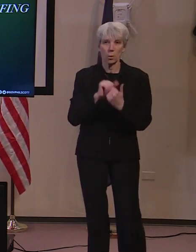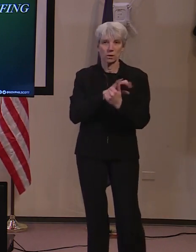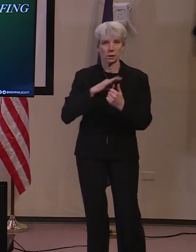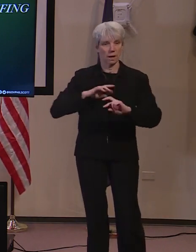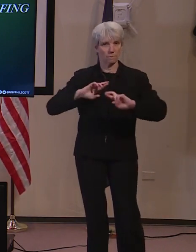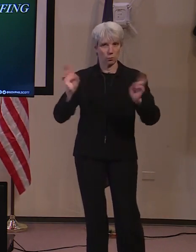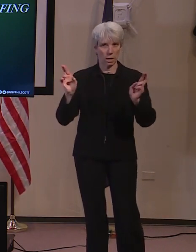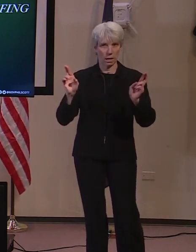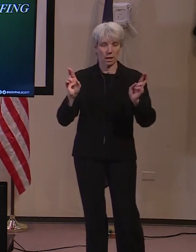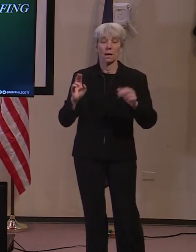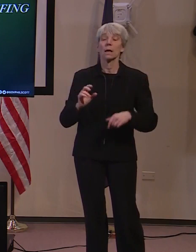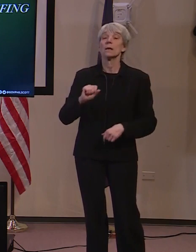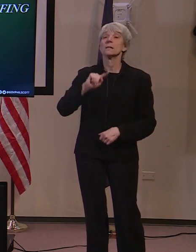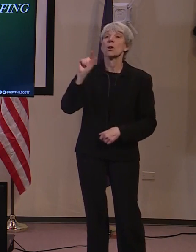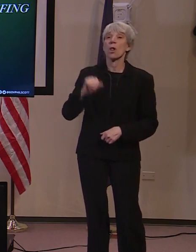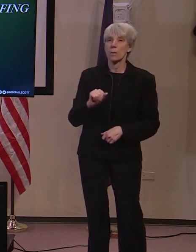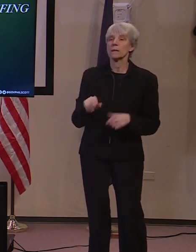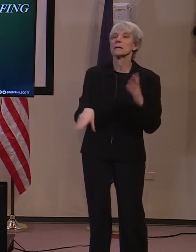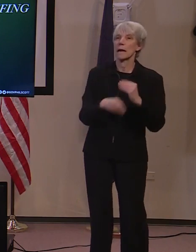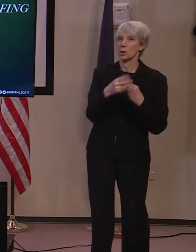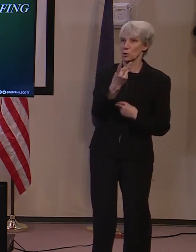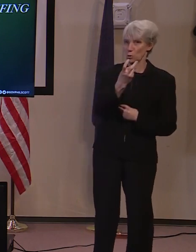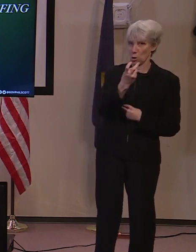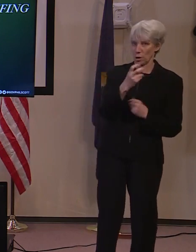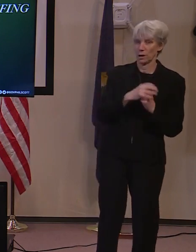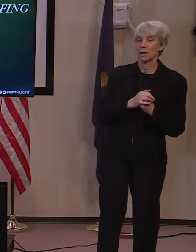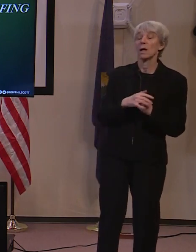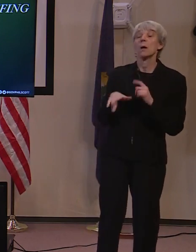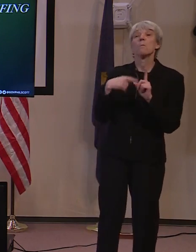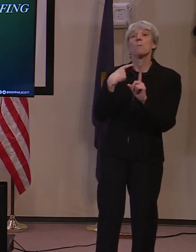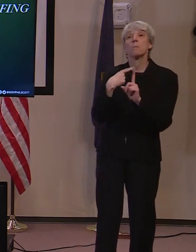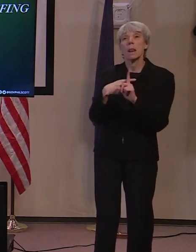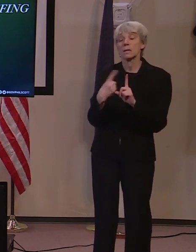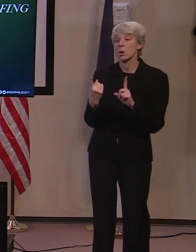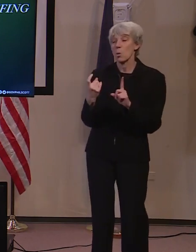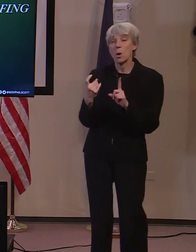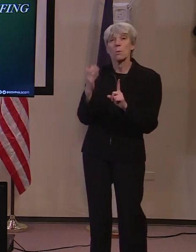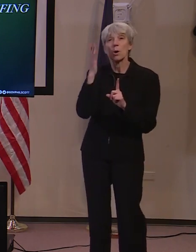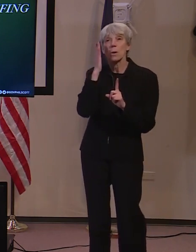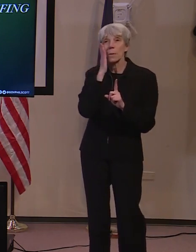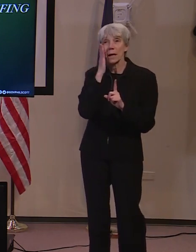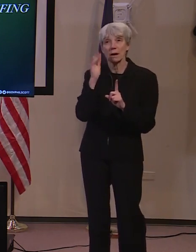added two additional I C U beds. One additional ICU bed is now available at